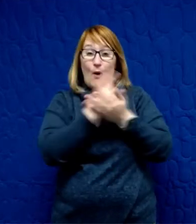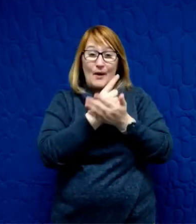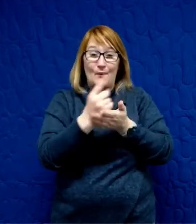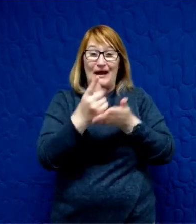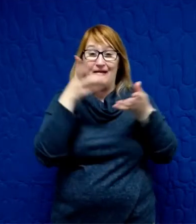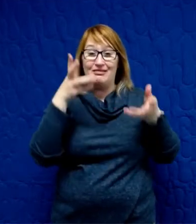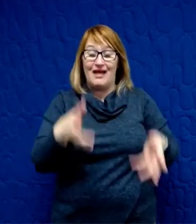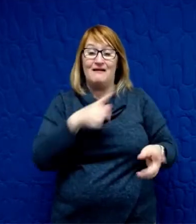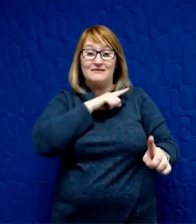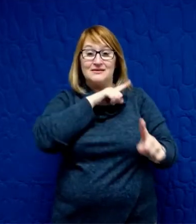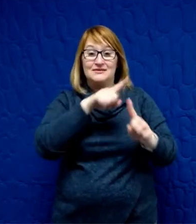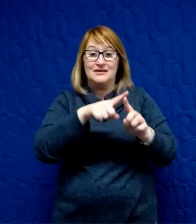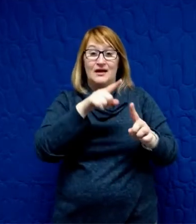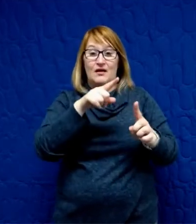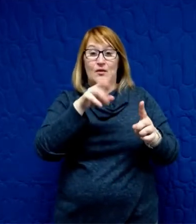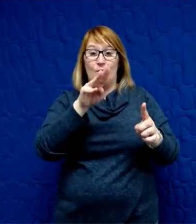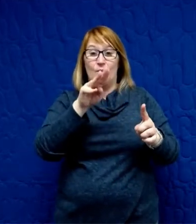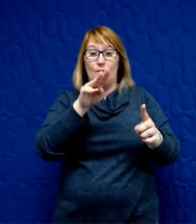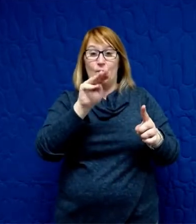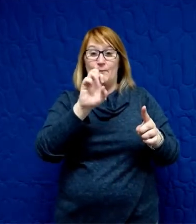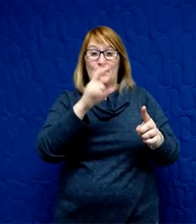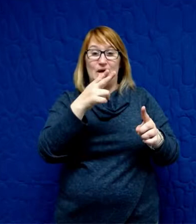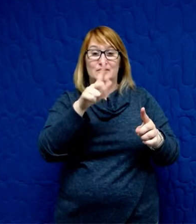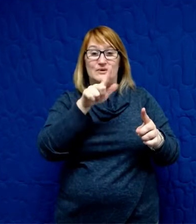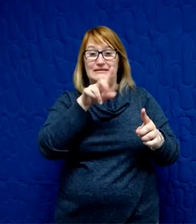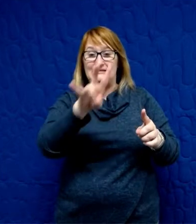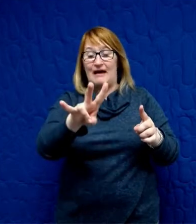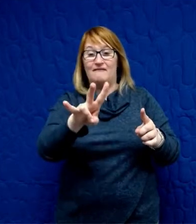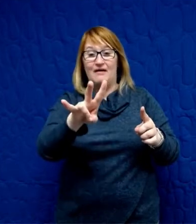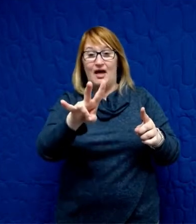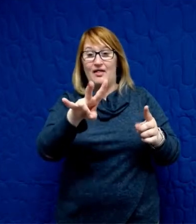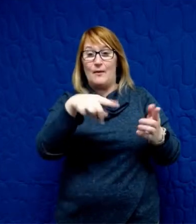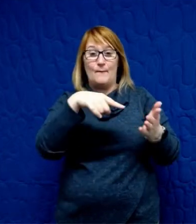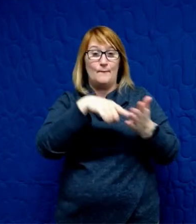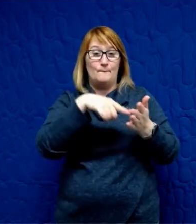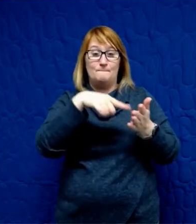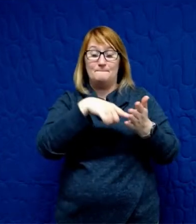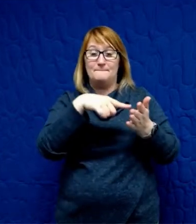until Call for Proposals are due - seven or maybe if you consider the rest of